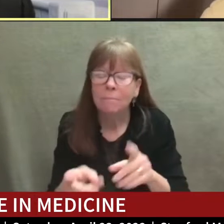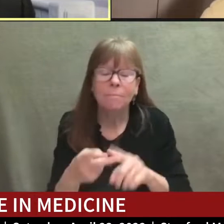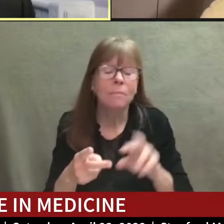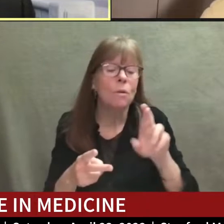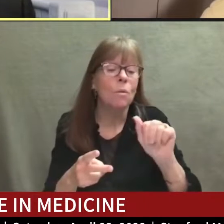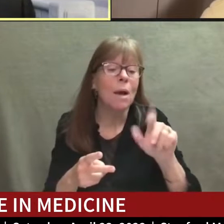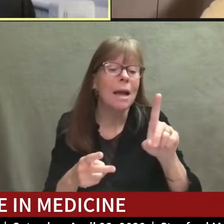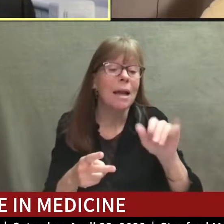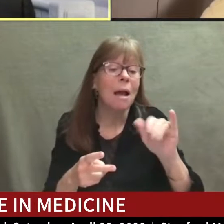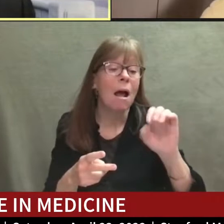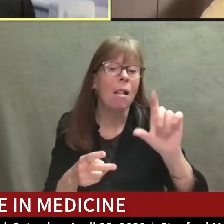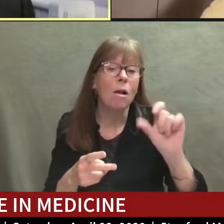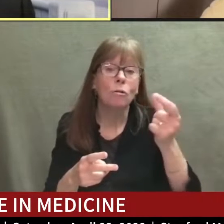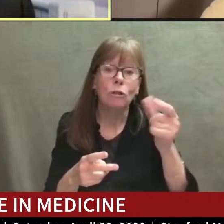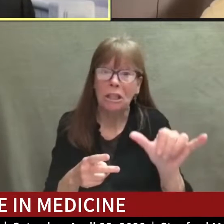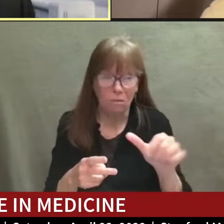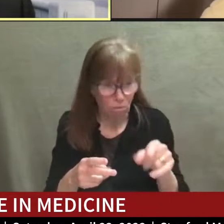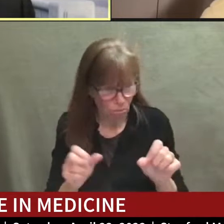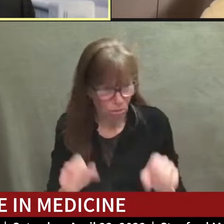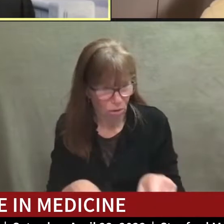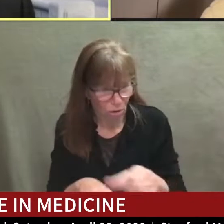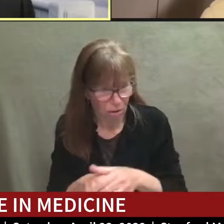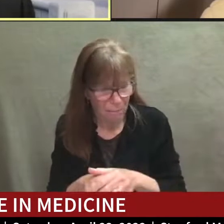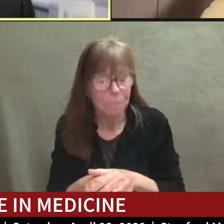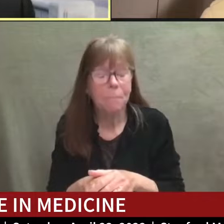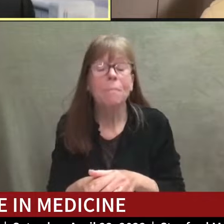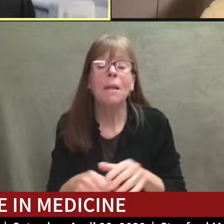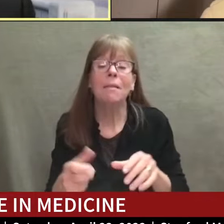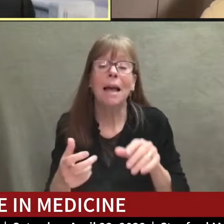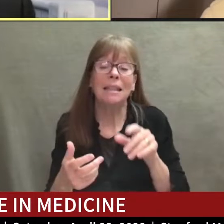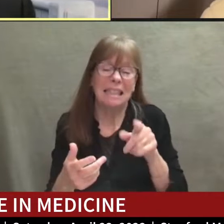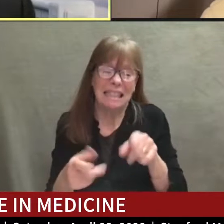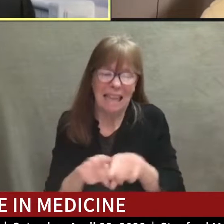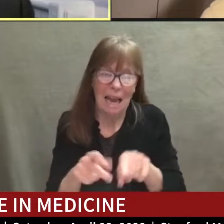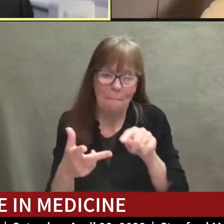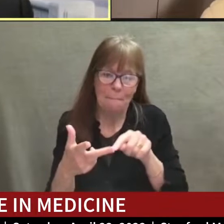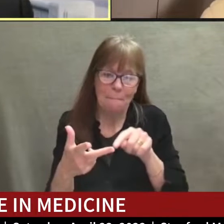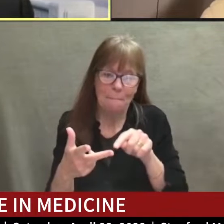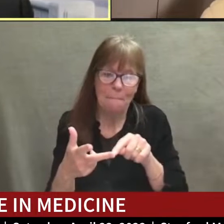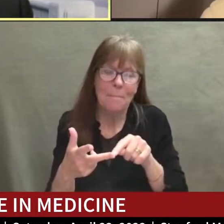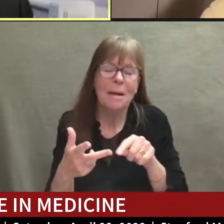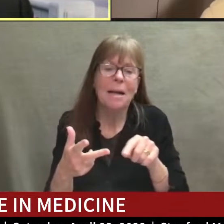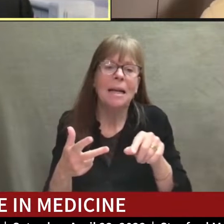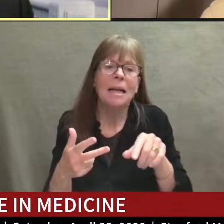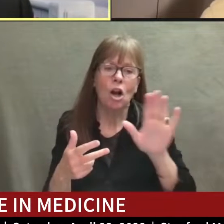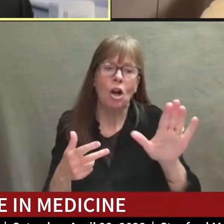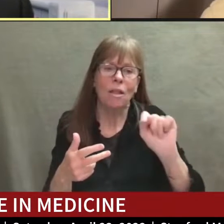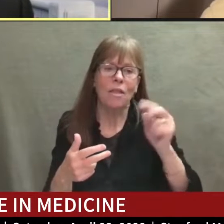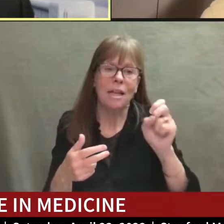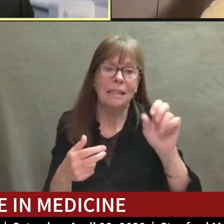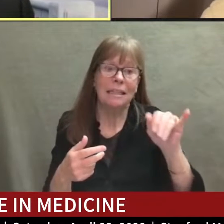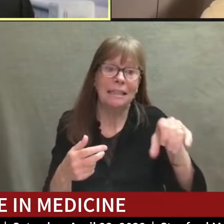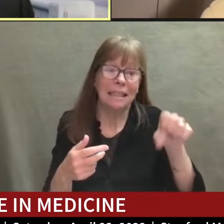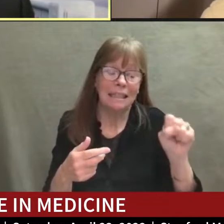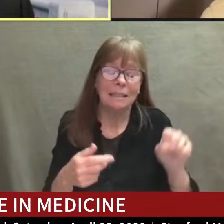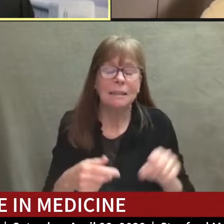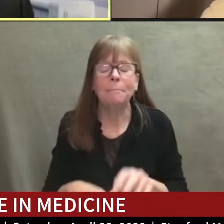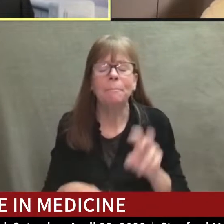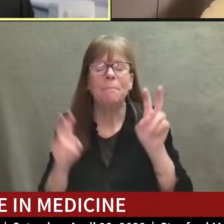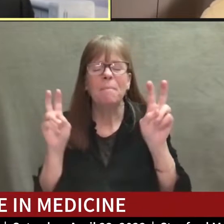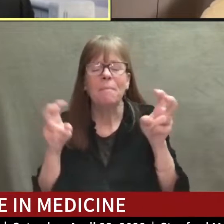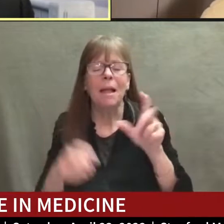And the other thing she talks about in the thesis is the legibility of disabilities. So for some,